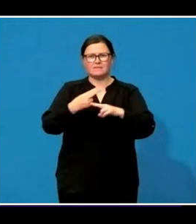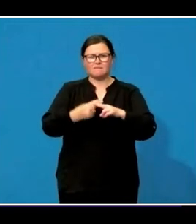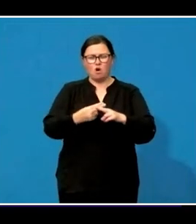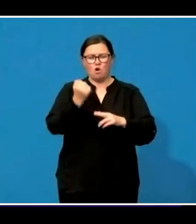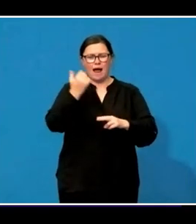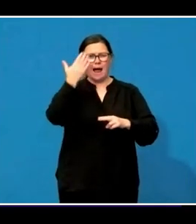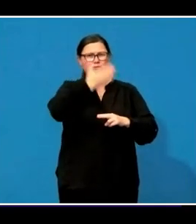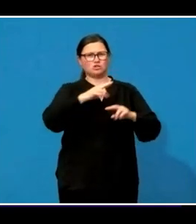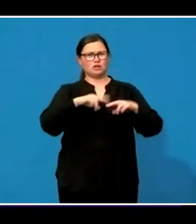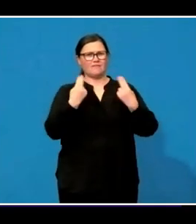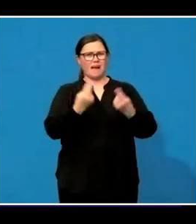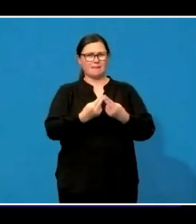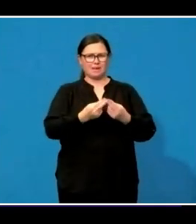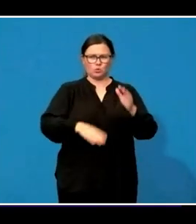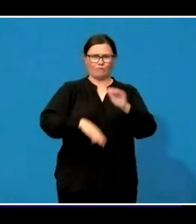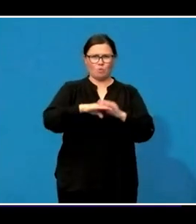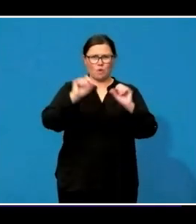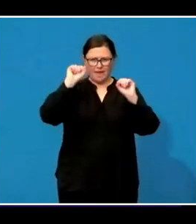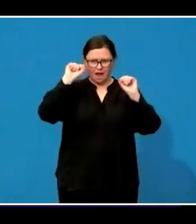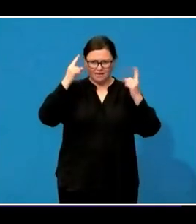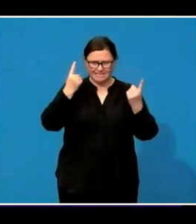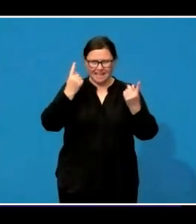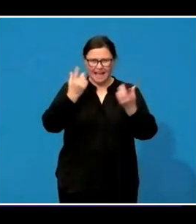how they would integrate into their lives.